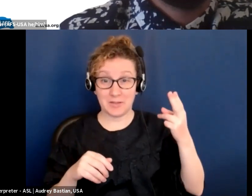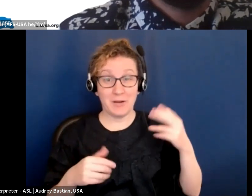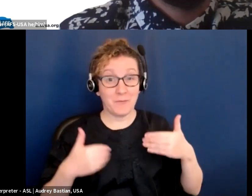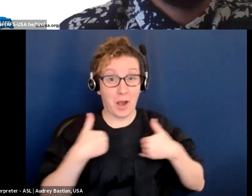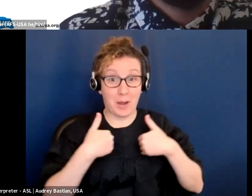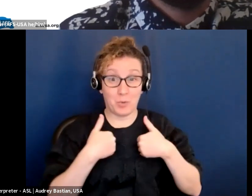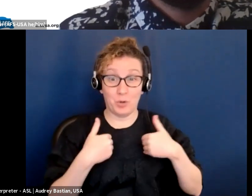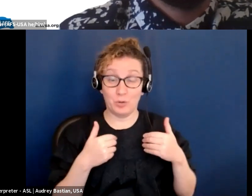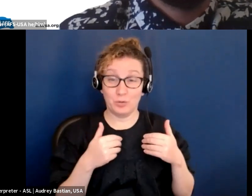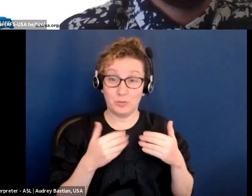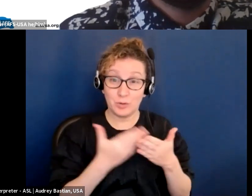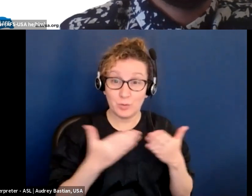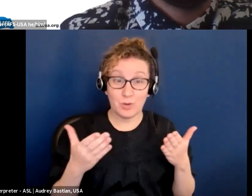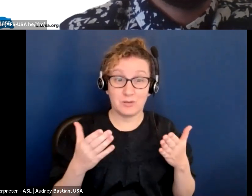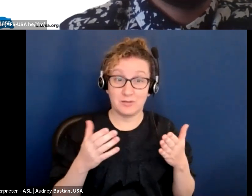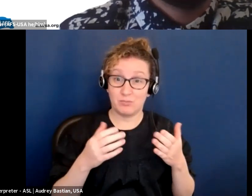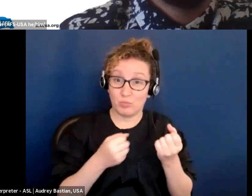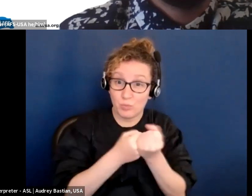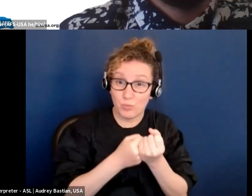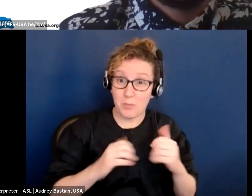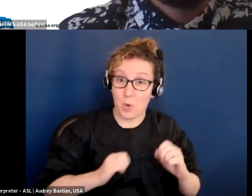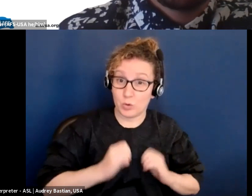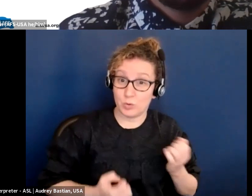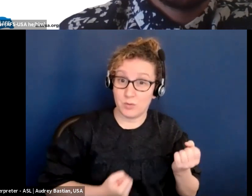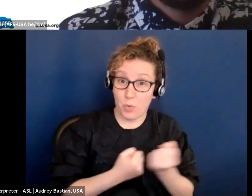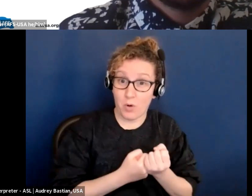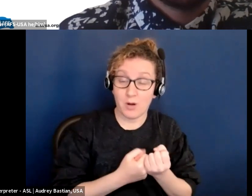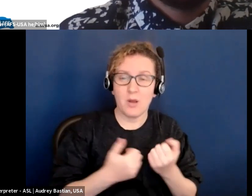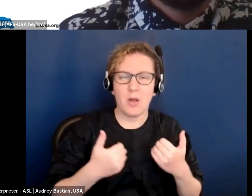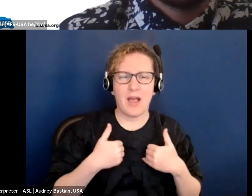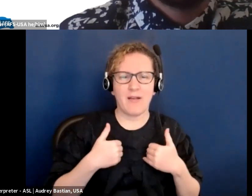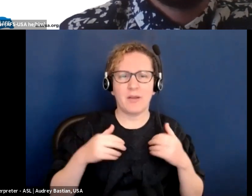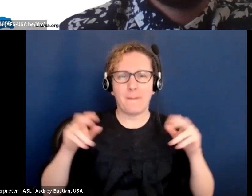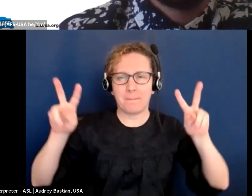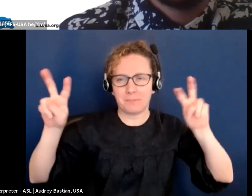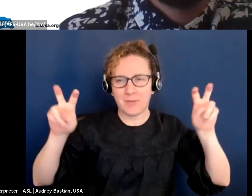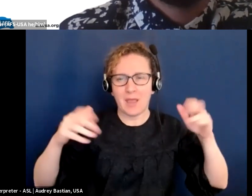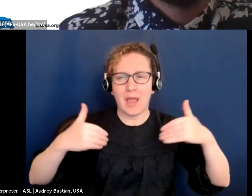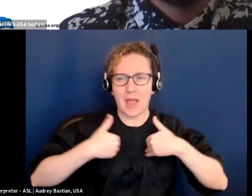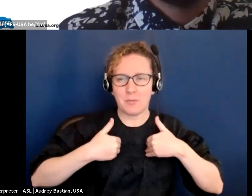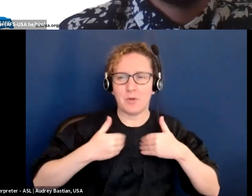type resources, there is the Animal and Plant Inspection Service we like to refer people